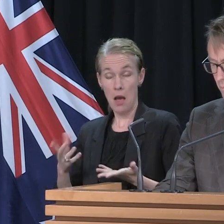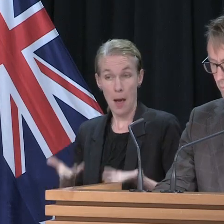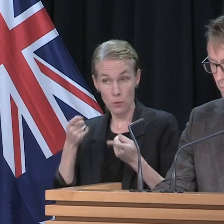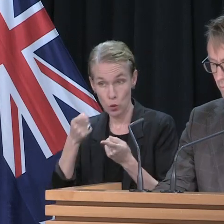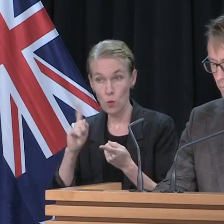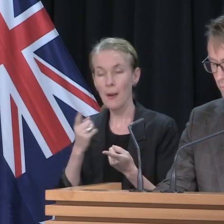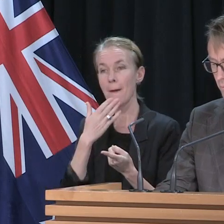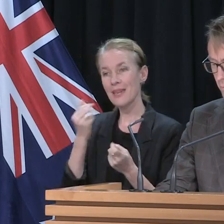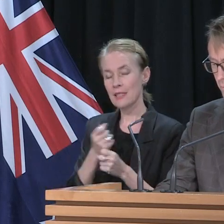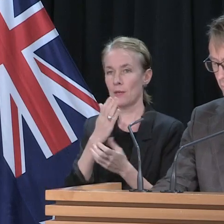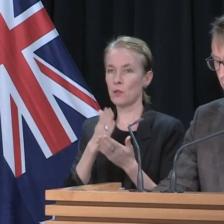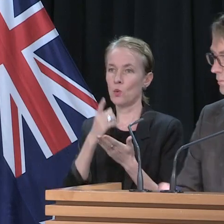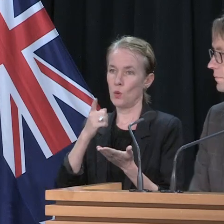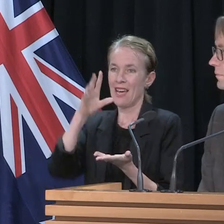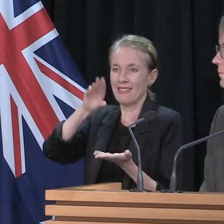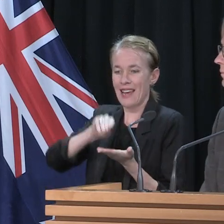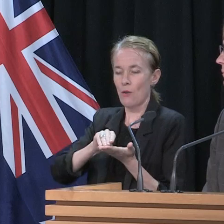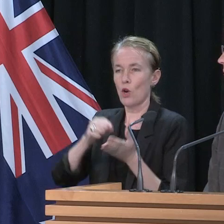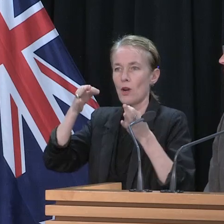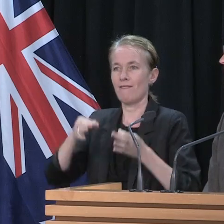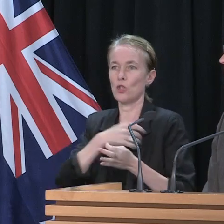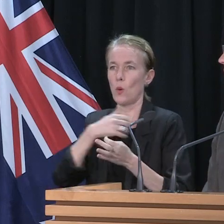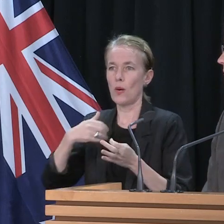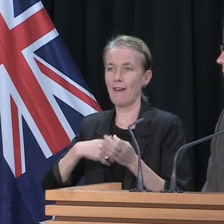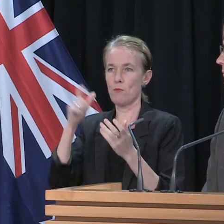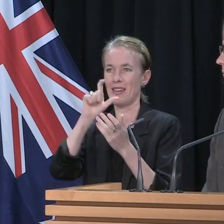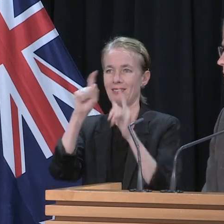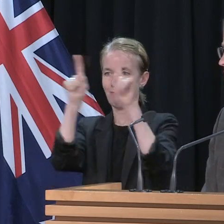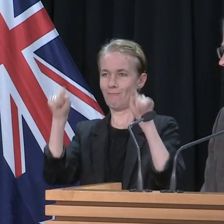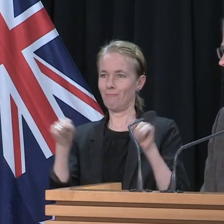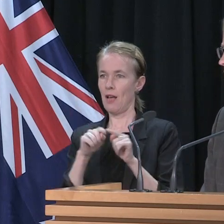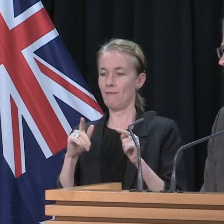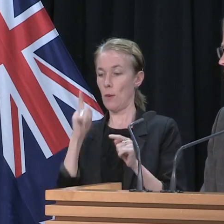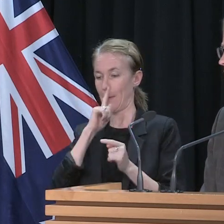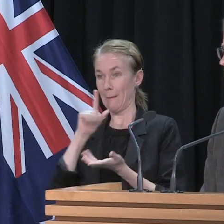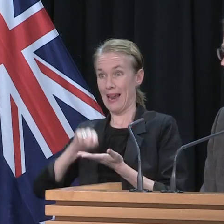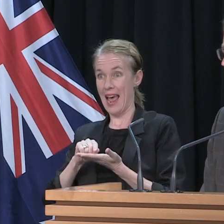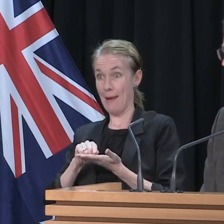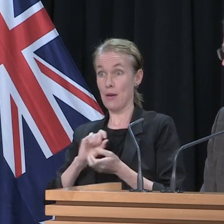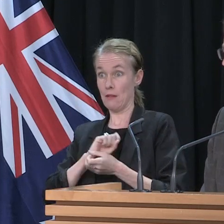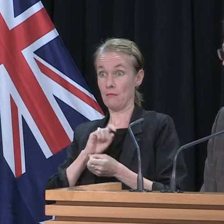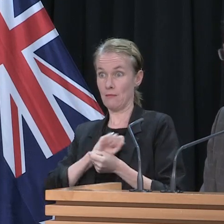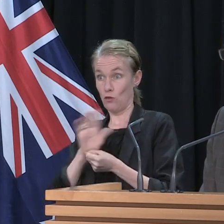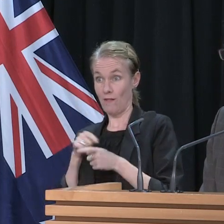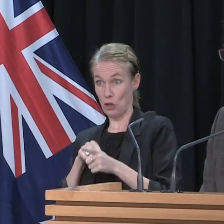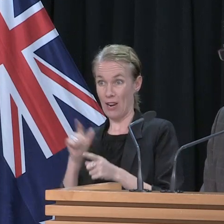displaying some of the other QR codes, feel free to do so, but please make sure you have